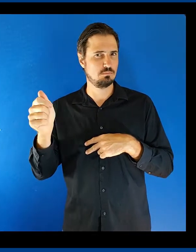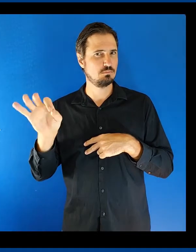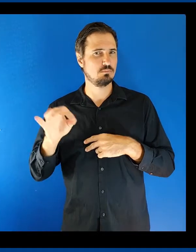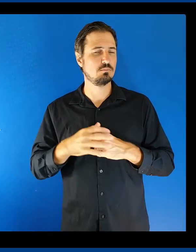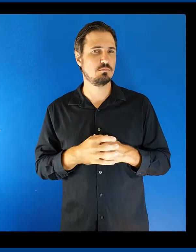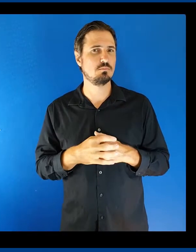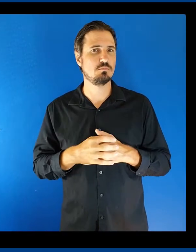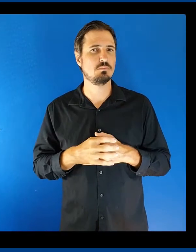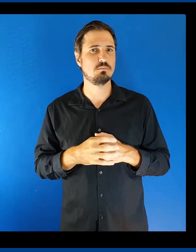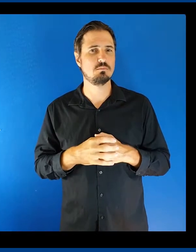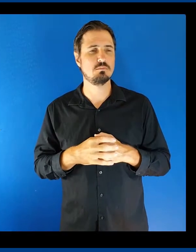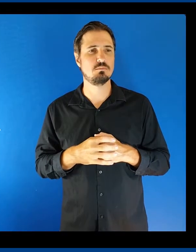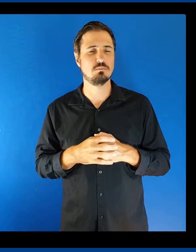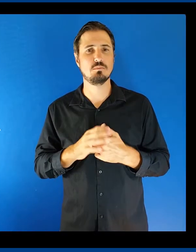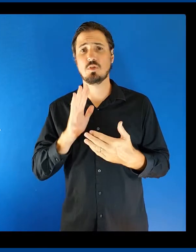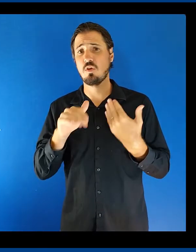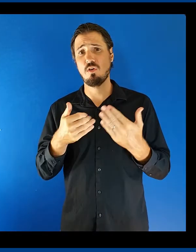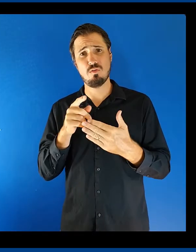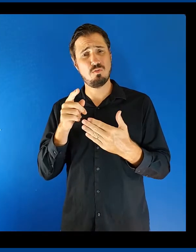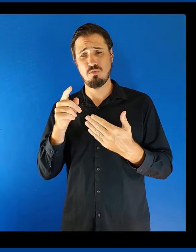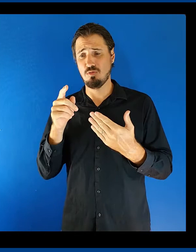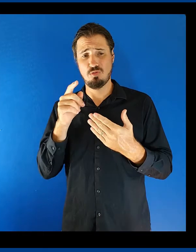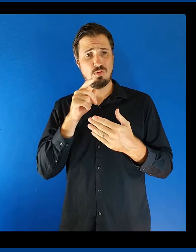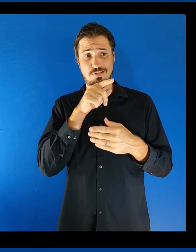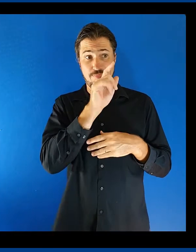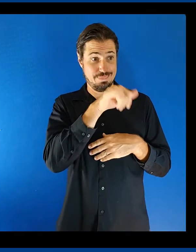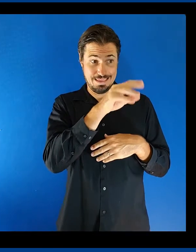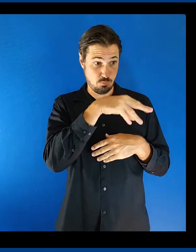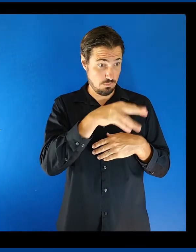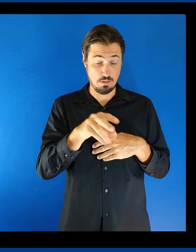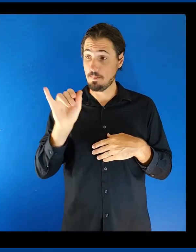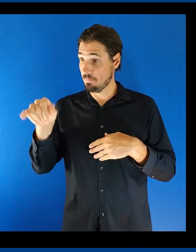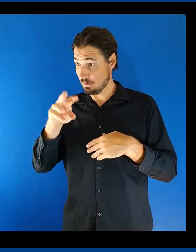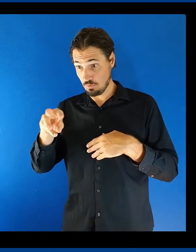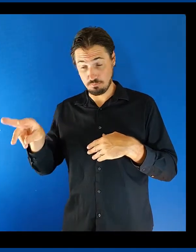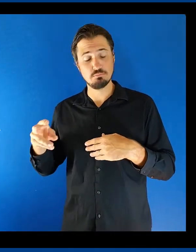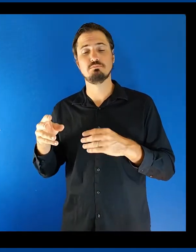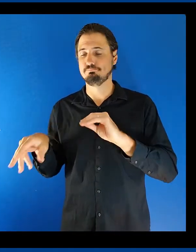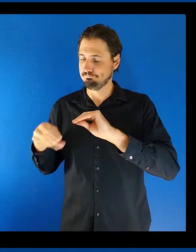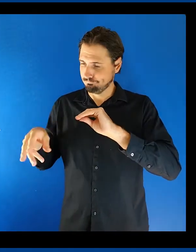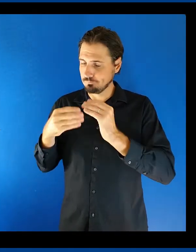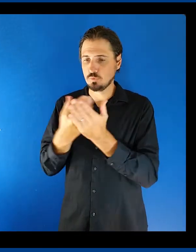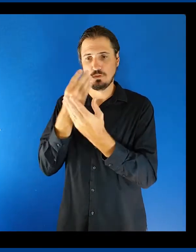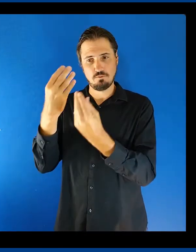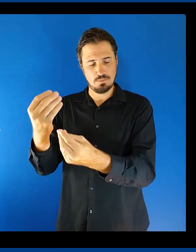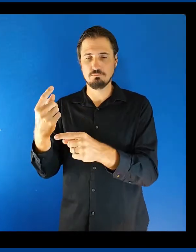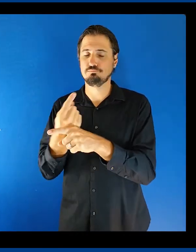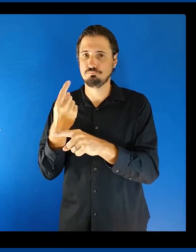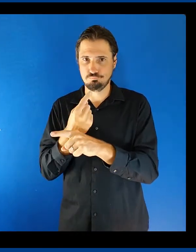These pages are being updated regularly as the federal and state guidelines are revised.